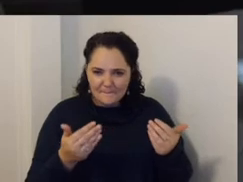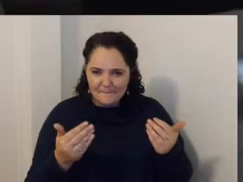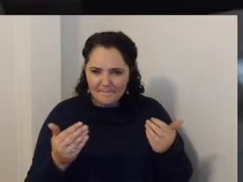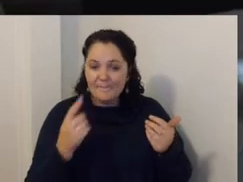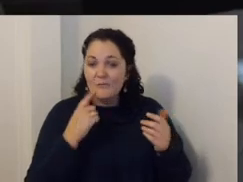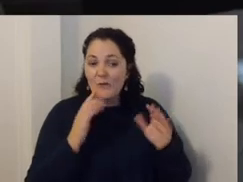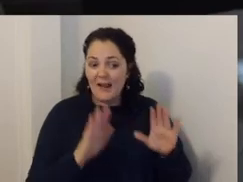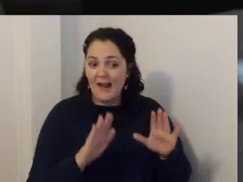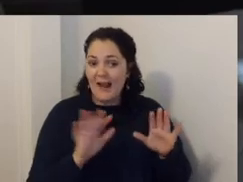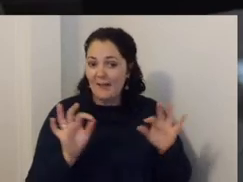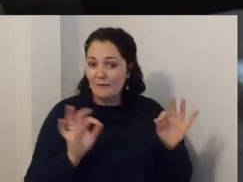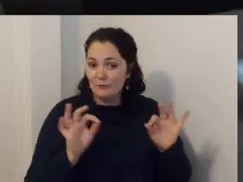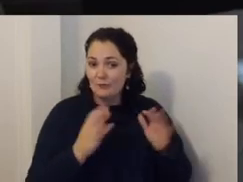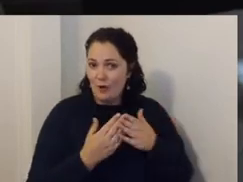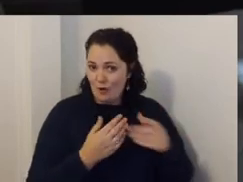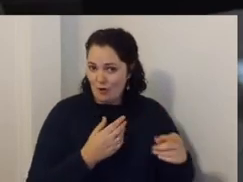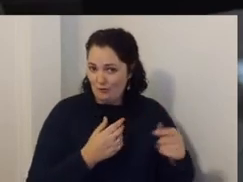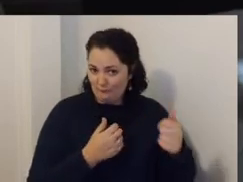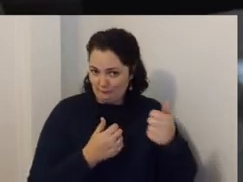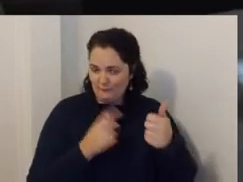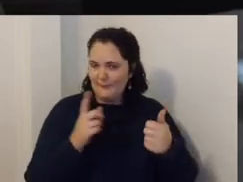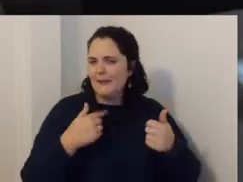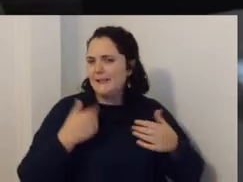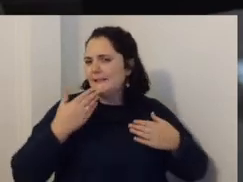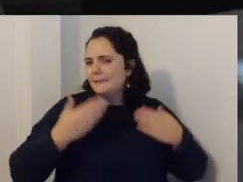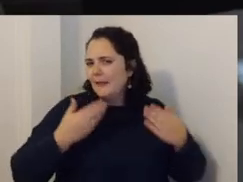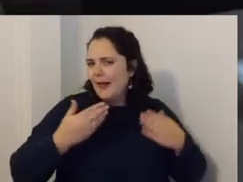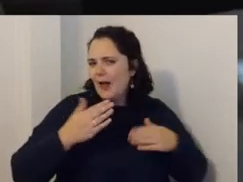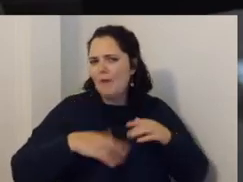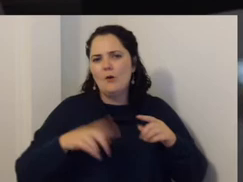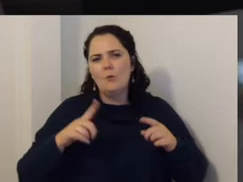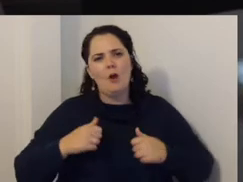Atticus on screen for y'all but I'm just talking you through it as I do it so you get a sense of